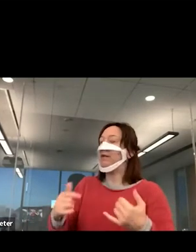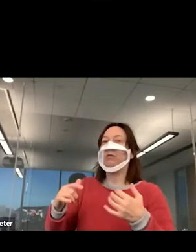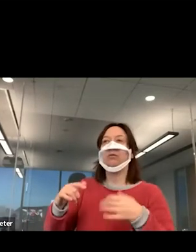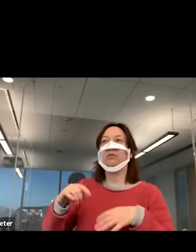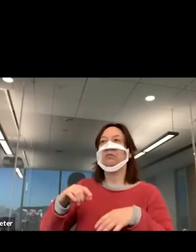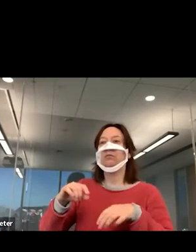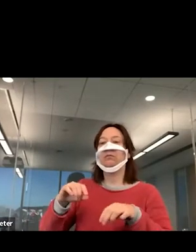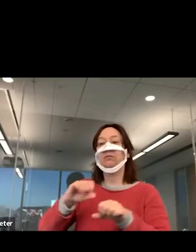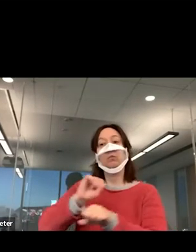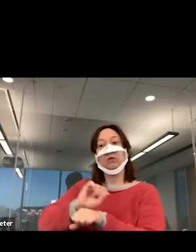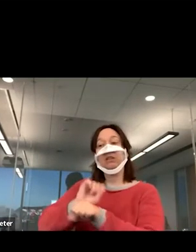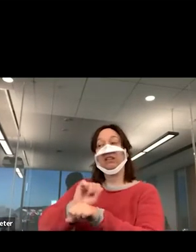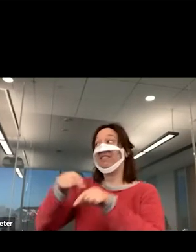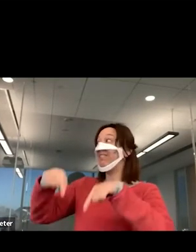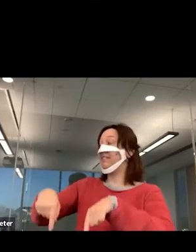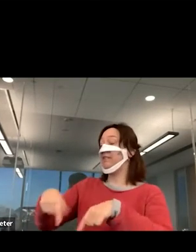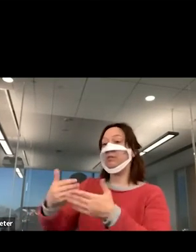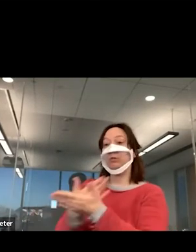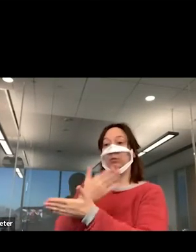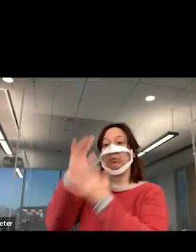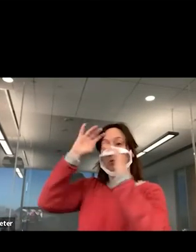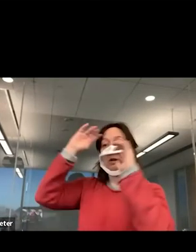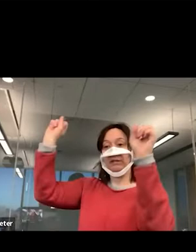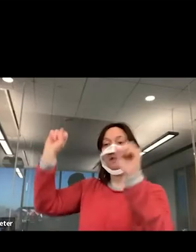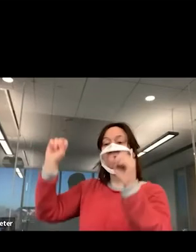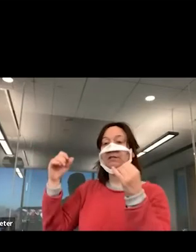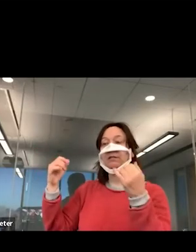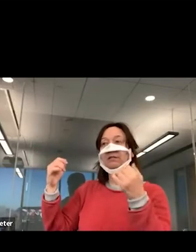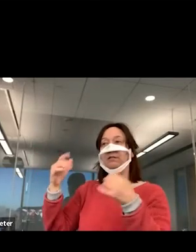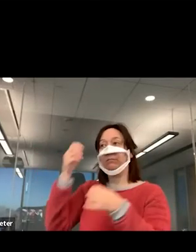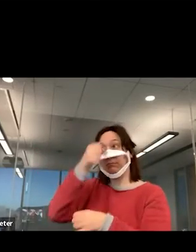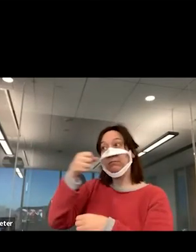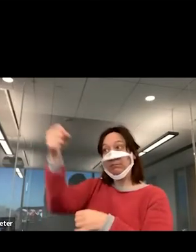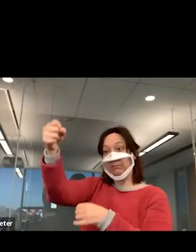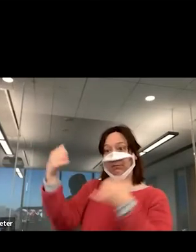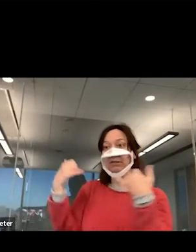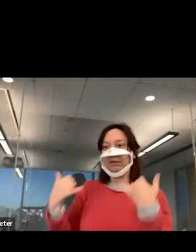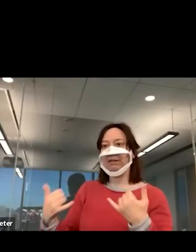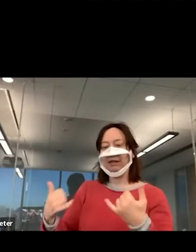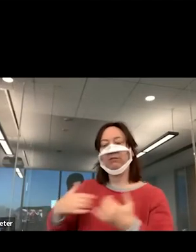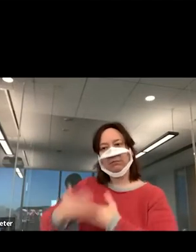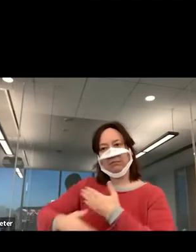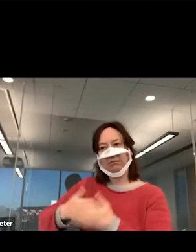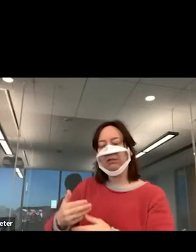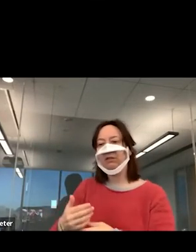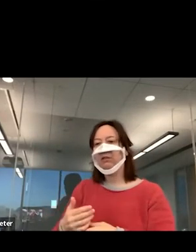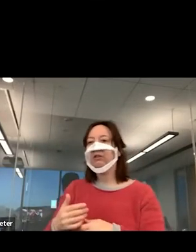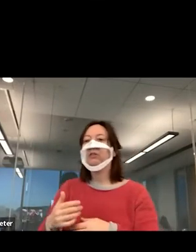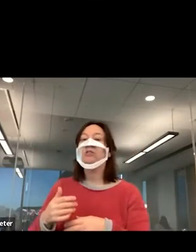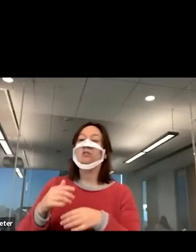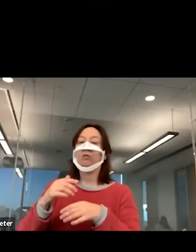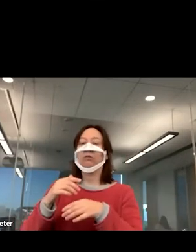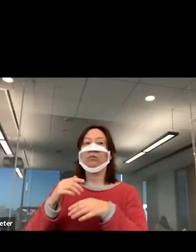this administration came into existence and the employment of people with disabilities continues